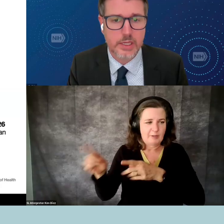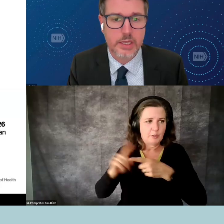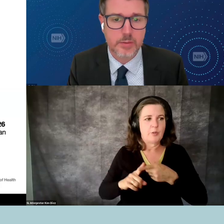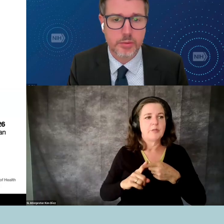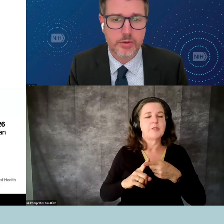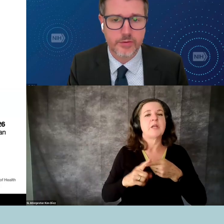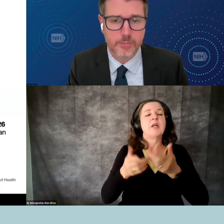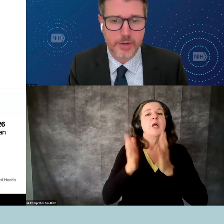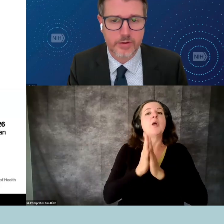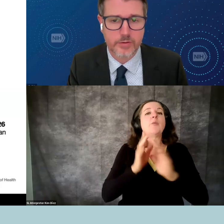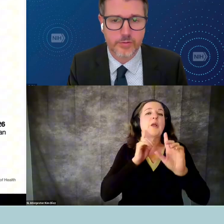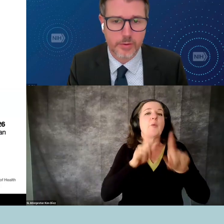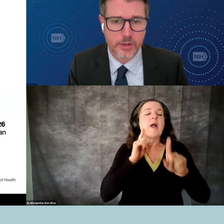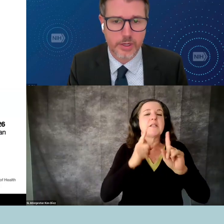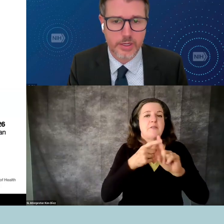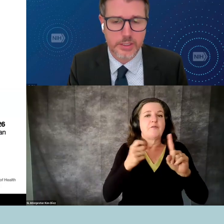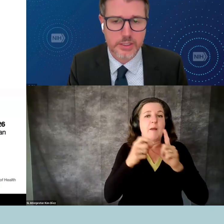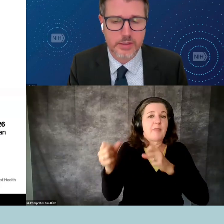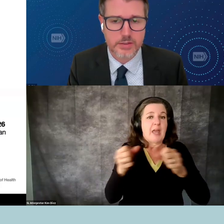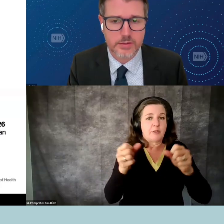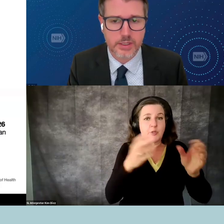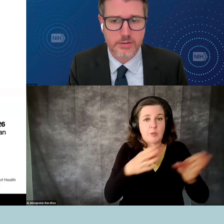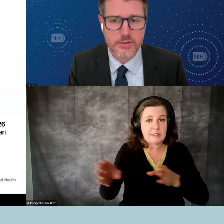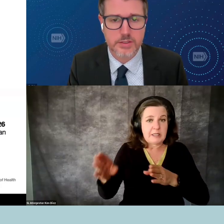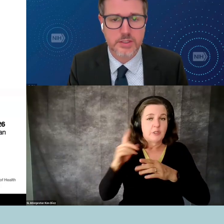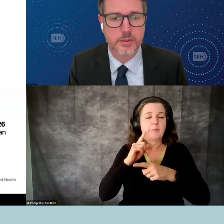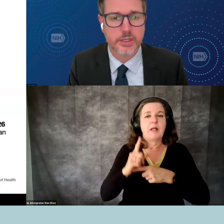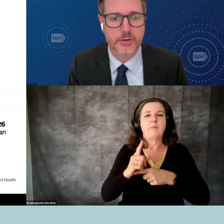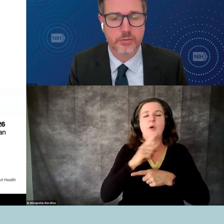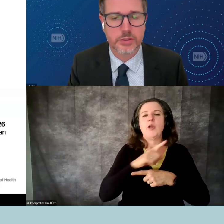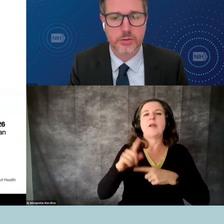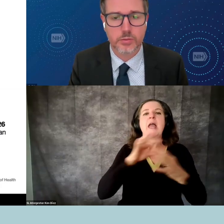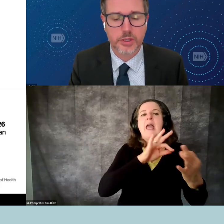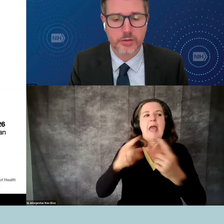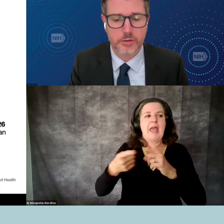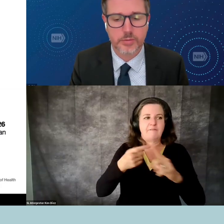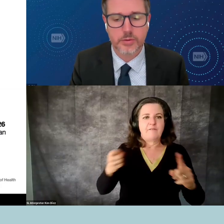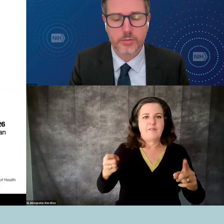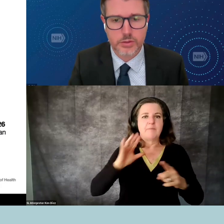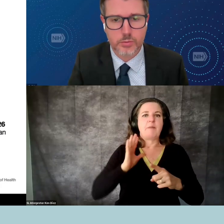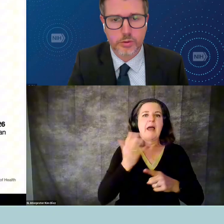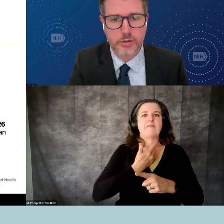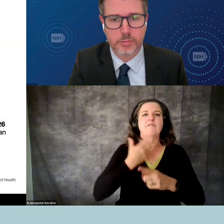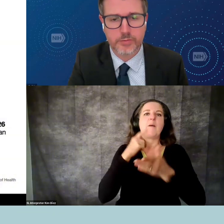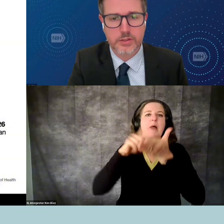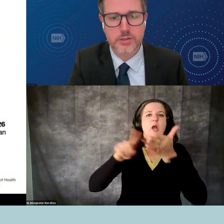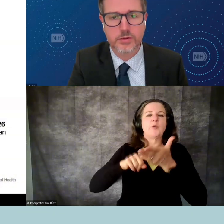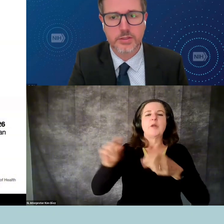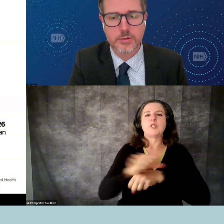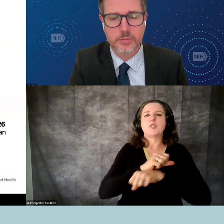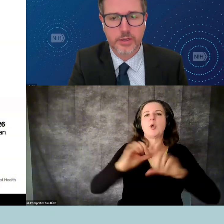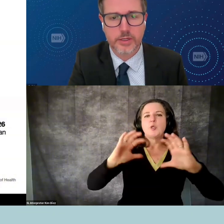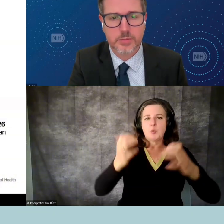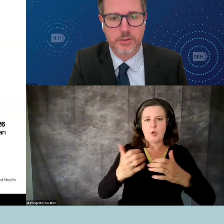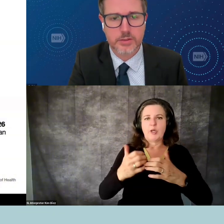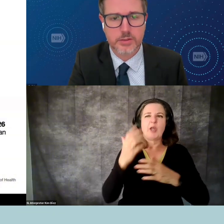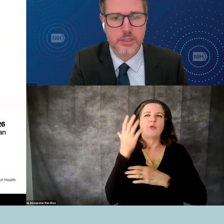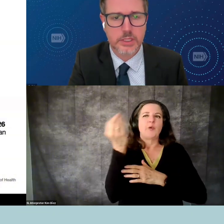And input and feedback from our NIH Council Council's Disability Health Research Working Group, which is a working group of external subject matter experts.